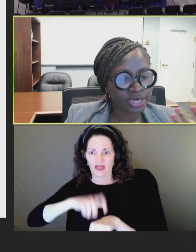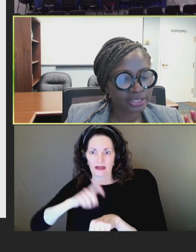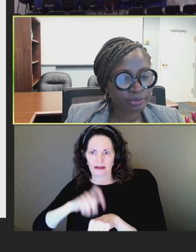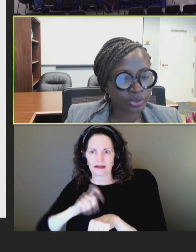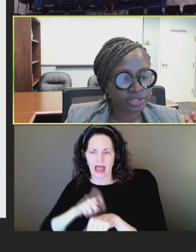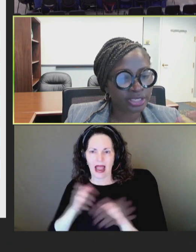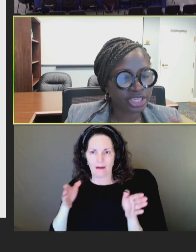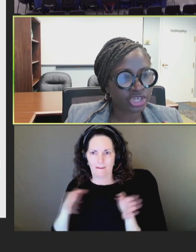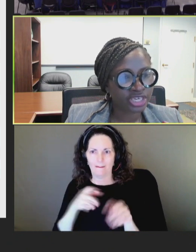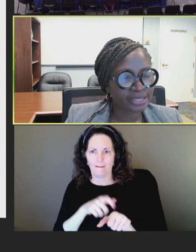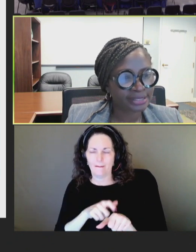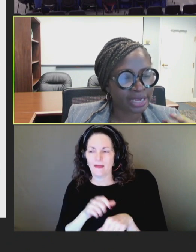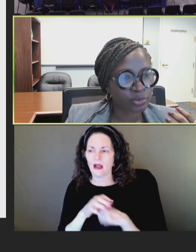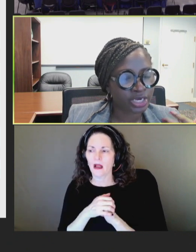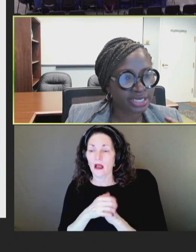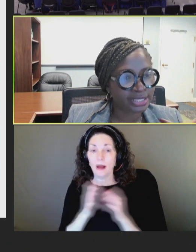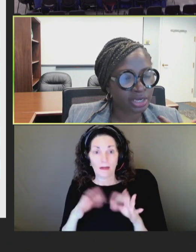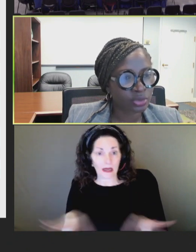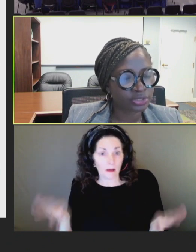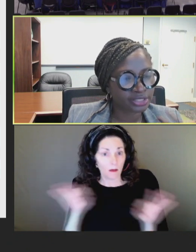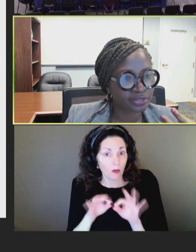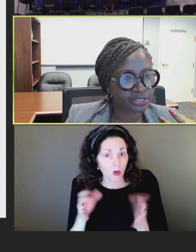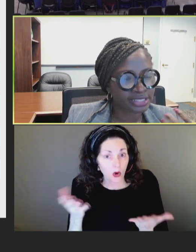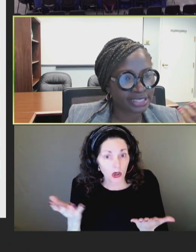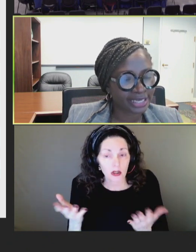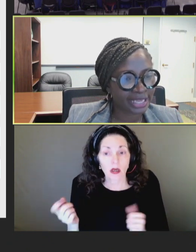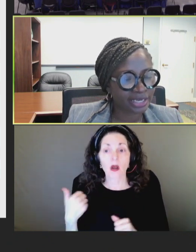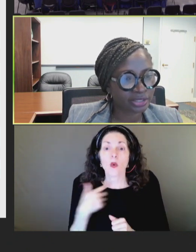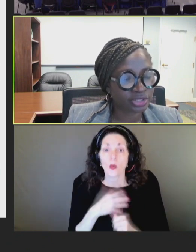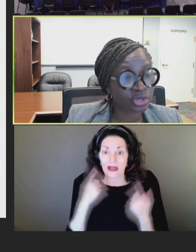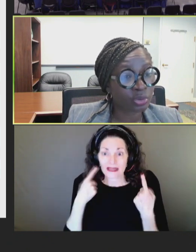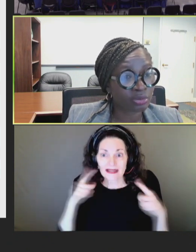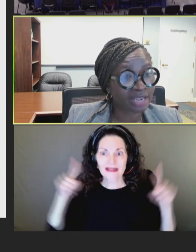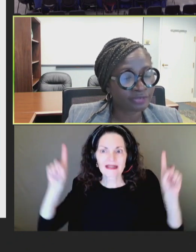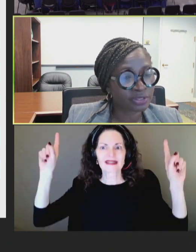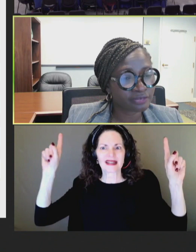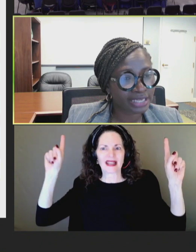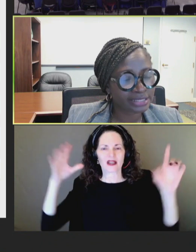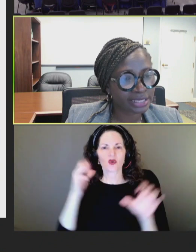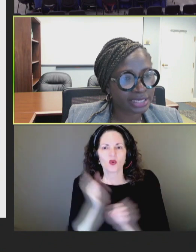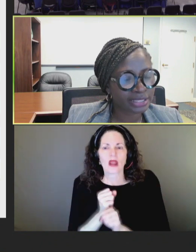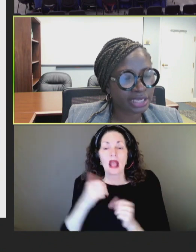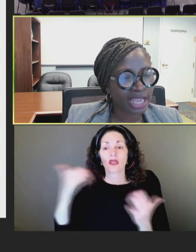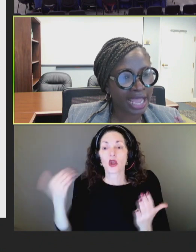What is important here is that we did not only succeed in getting the new arrivals vaccinated